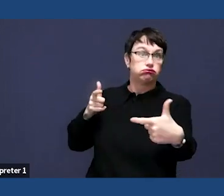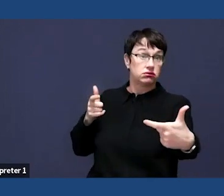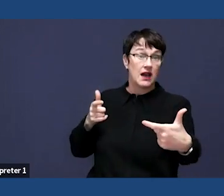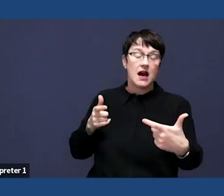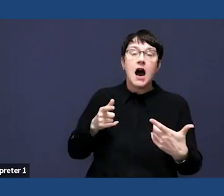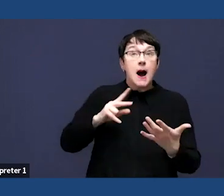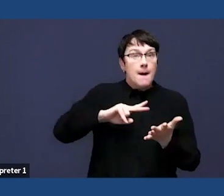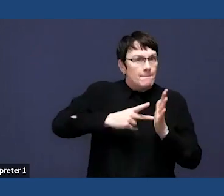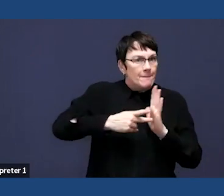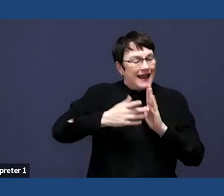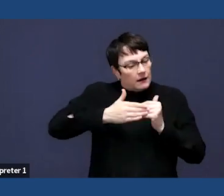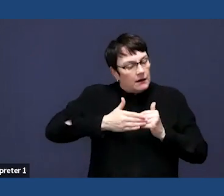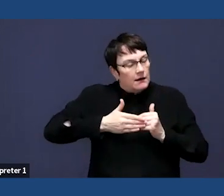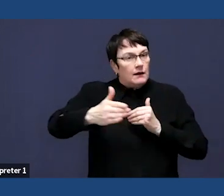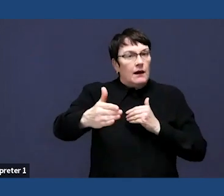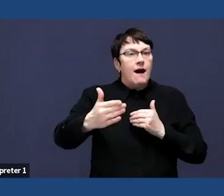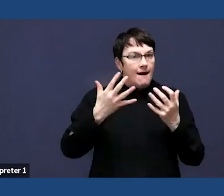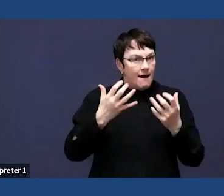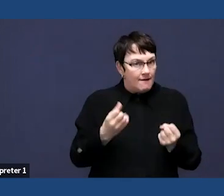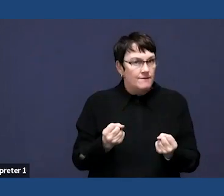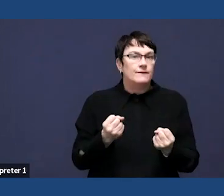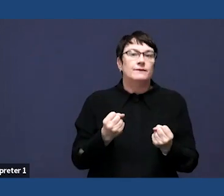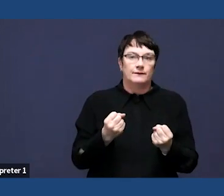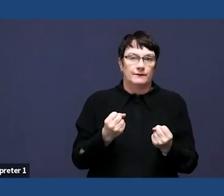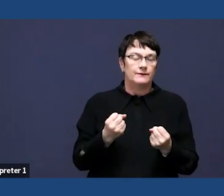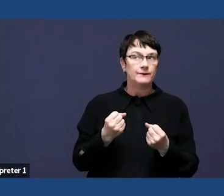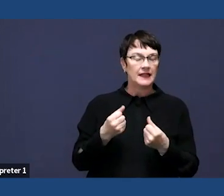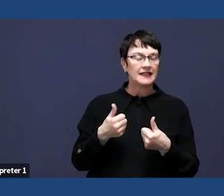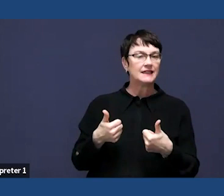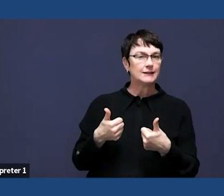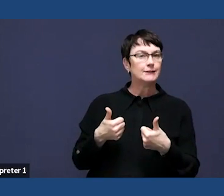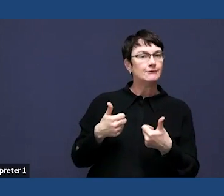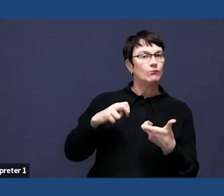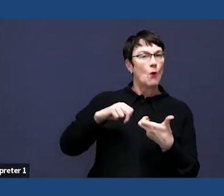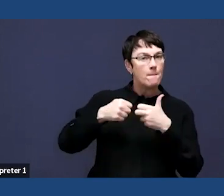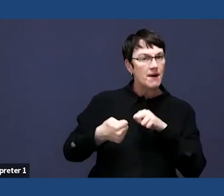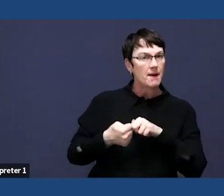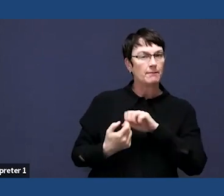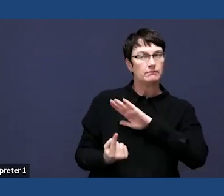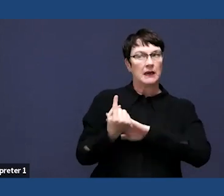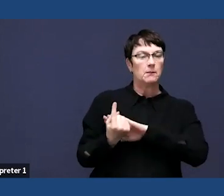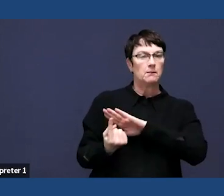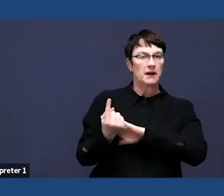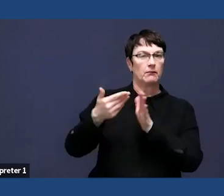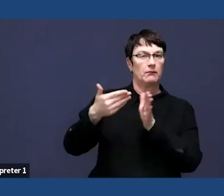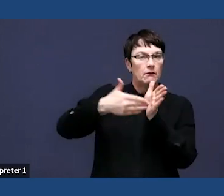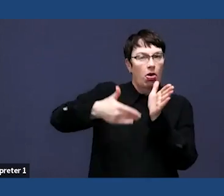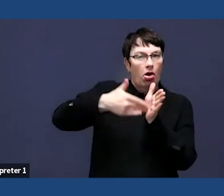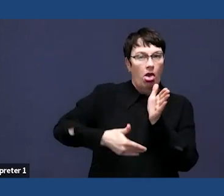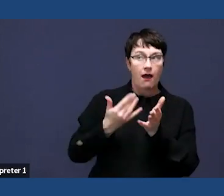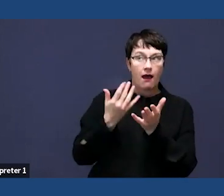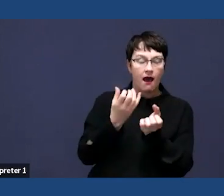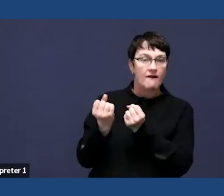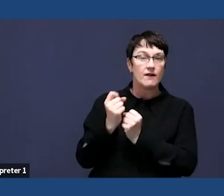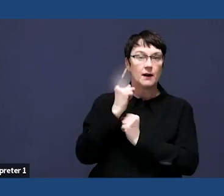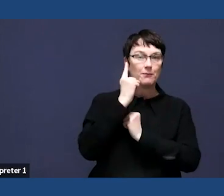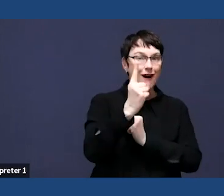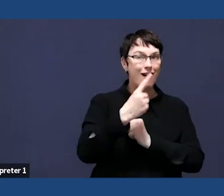Today we have this great opportunity to host a panel with both Civil Societies and private